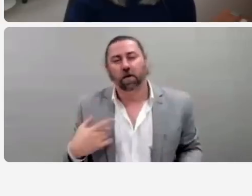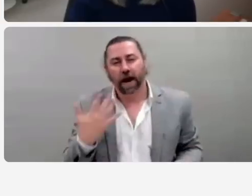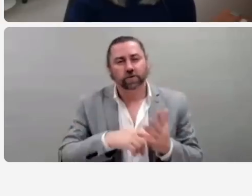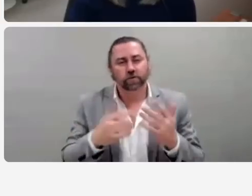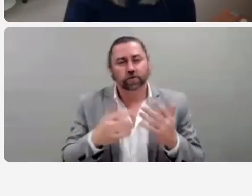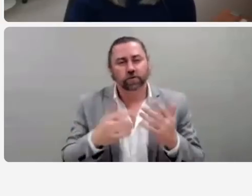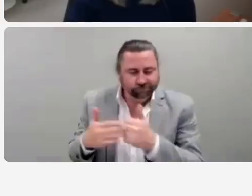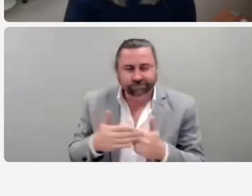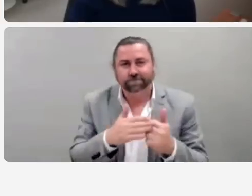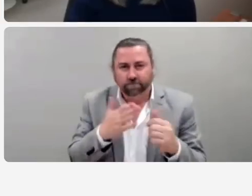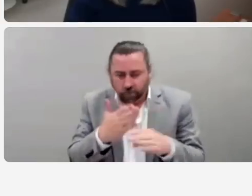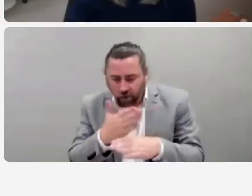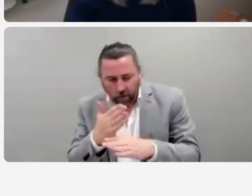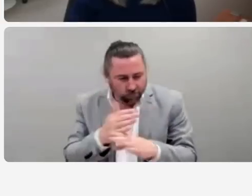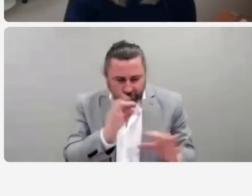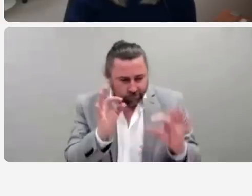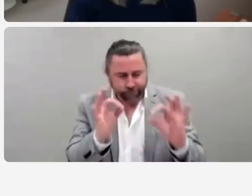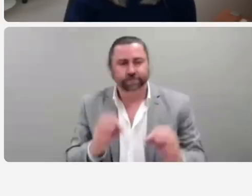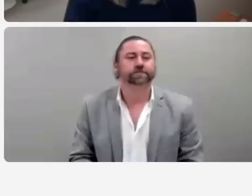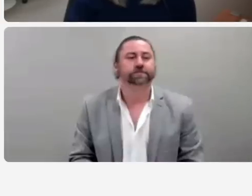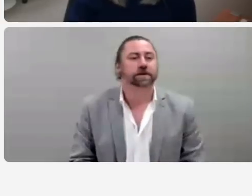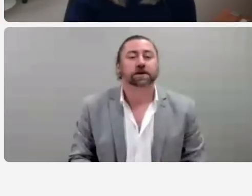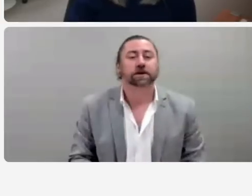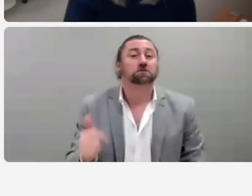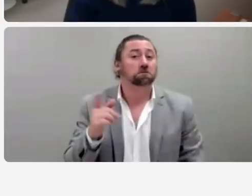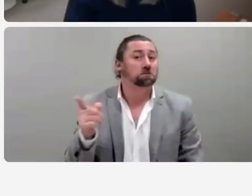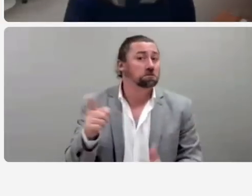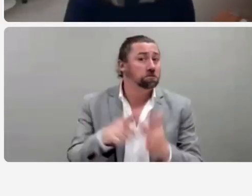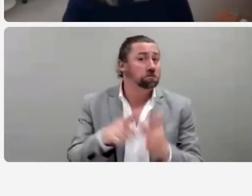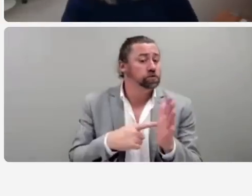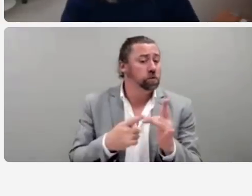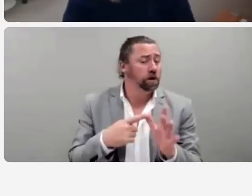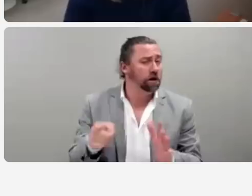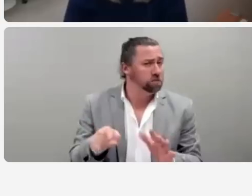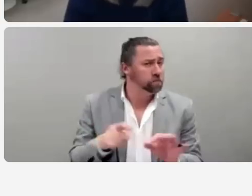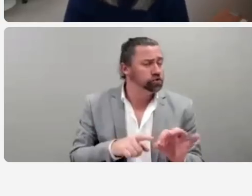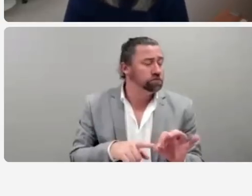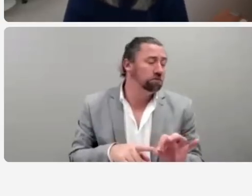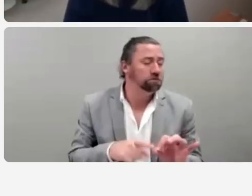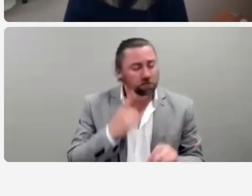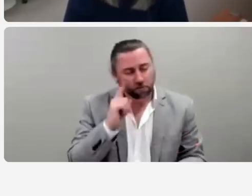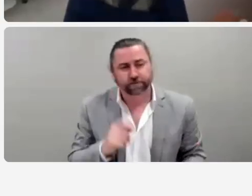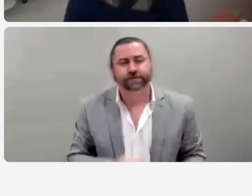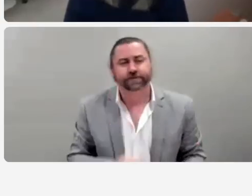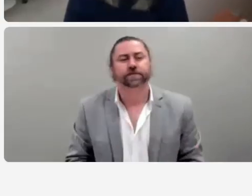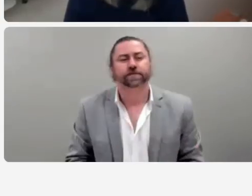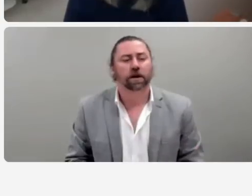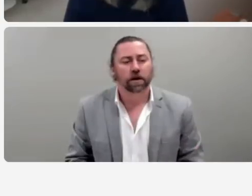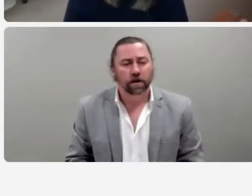All right. Maybe one for Julia. I'm not sure I fully understand this question.